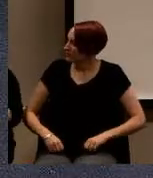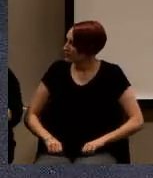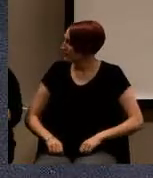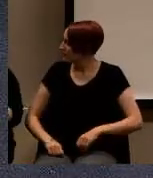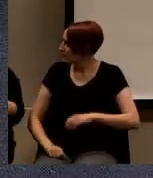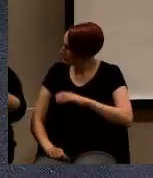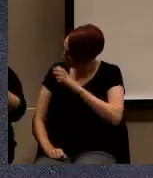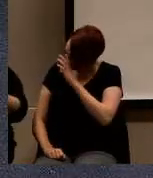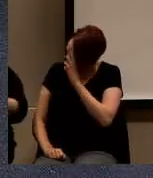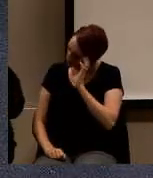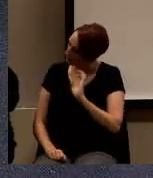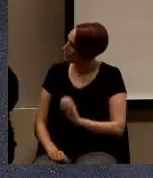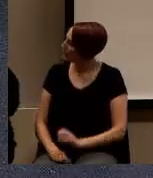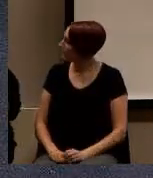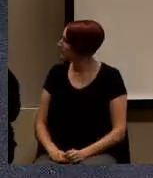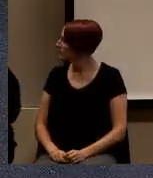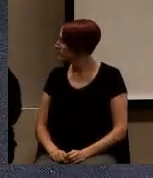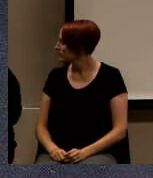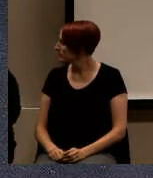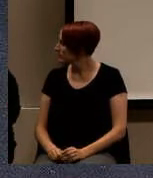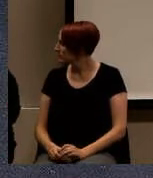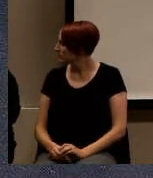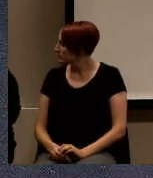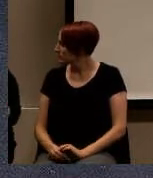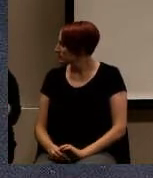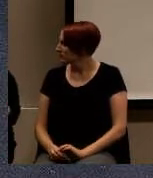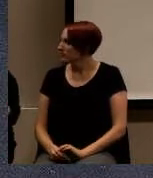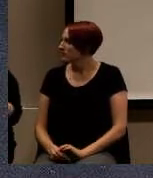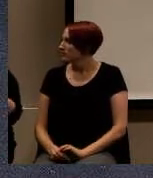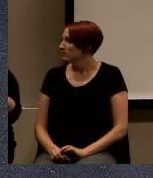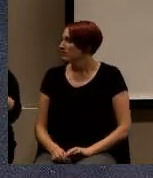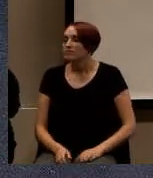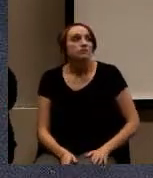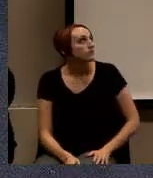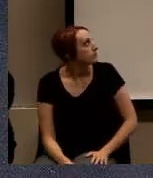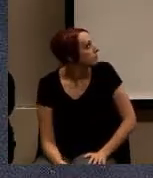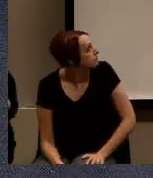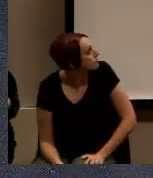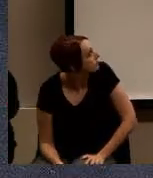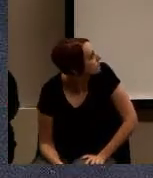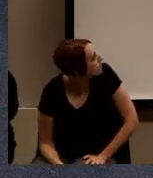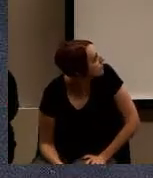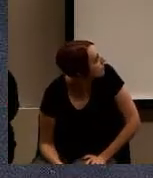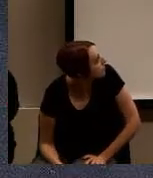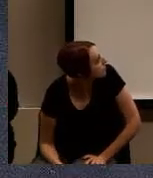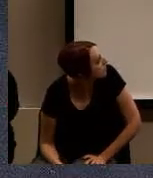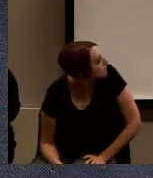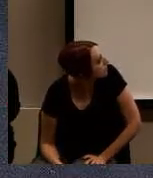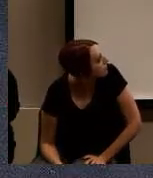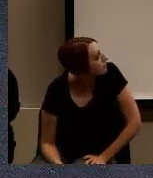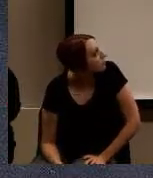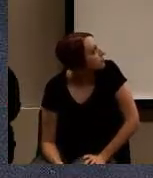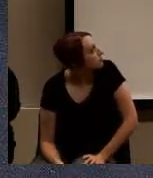And so, this is one that may not work for everyone. When it comes to teen driving, we advocate what